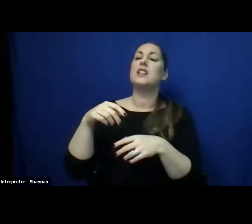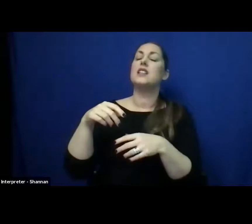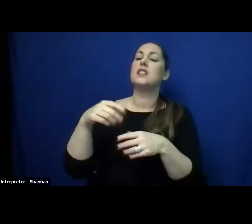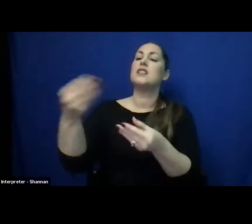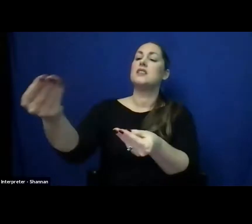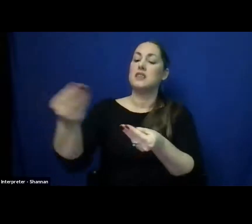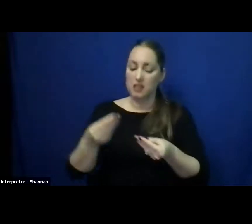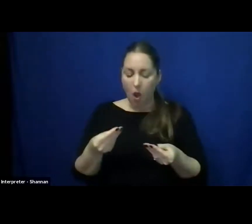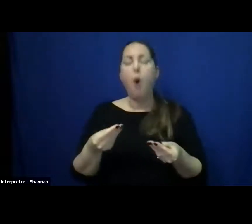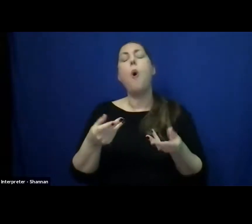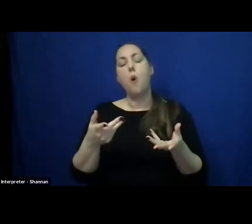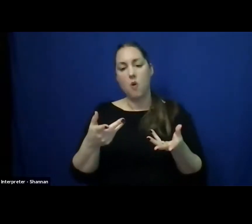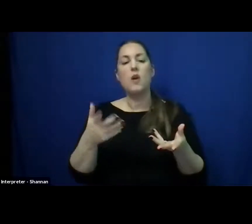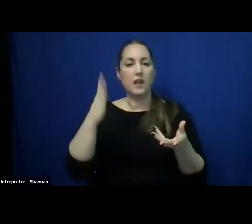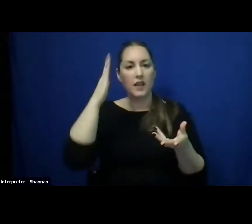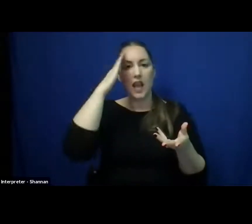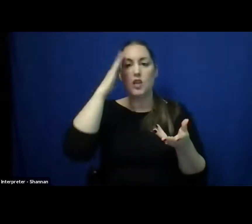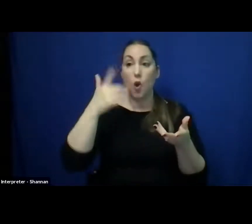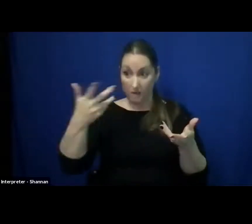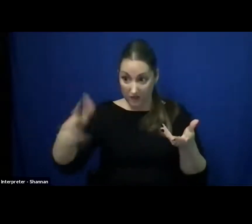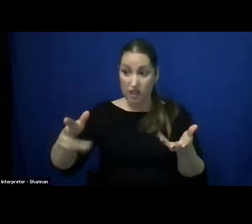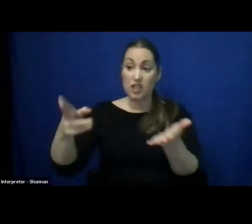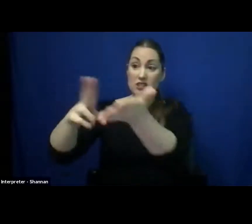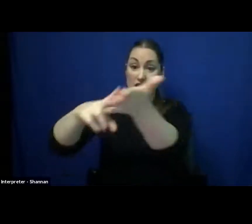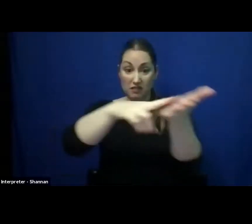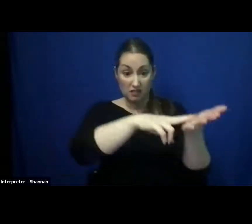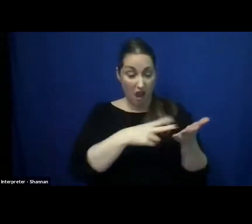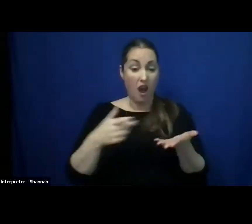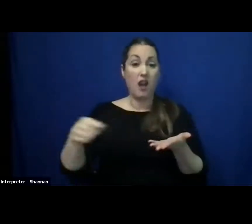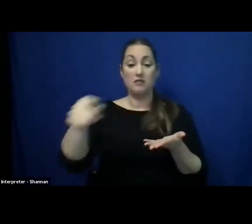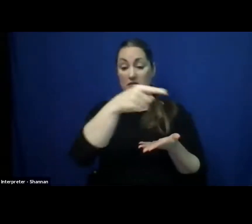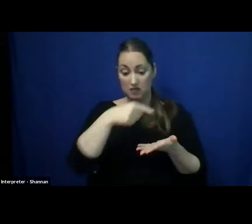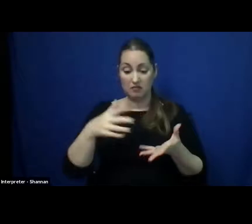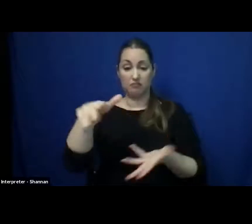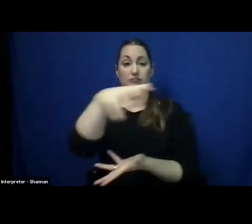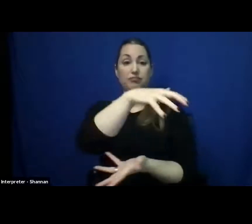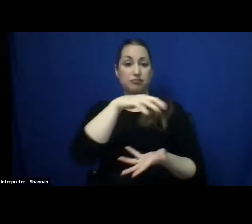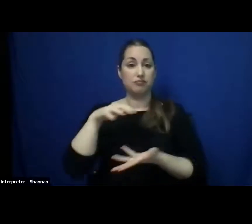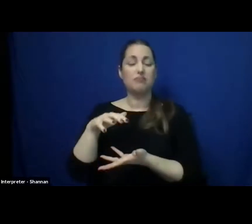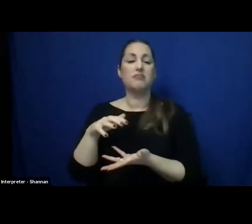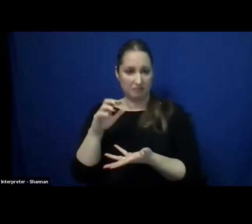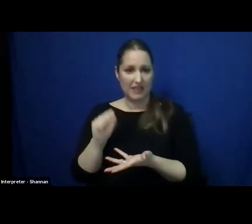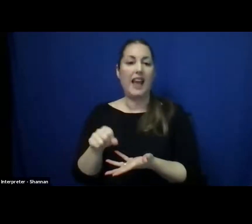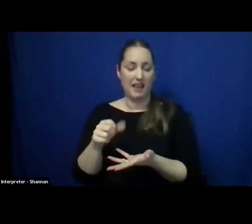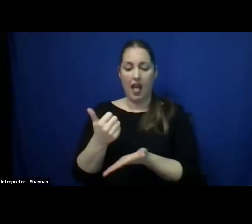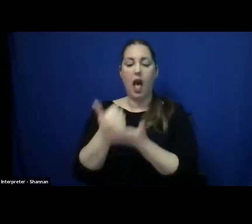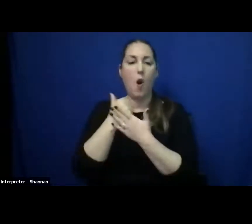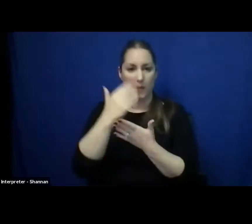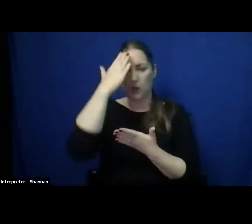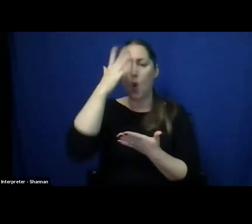signature workflows. It is a tool that allows you to essentially work wherever you need to